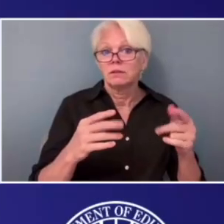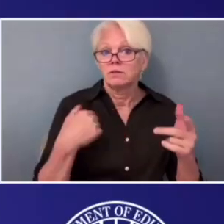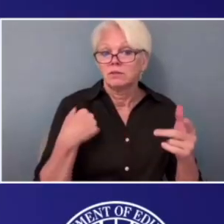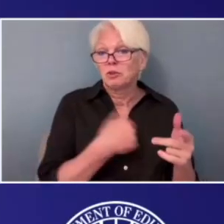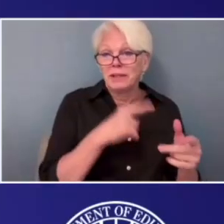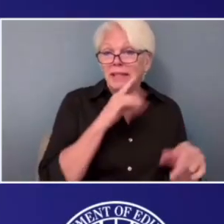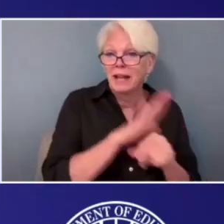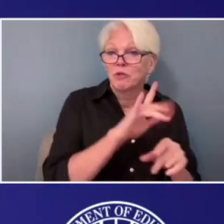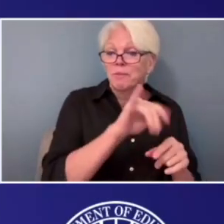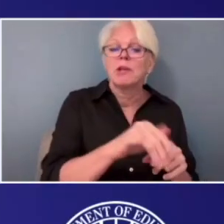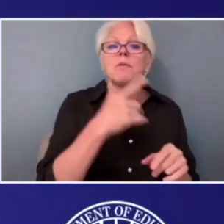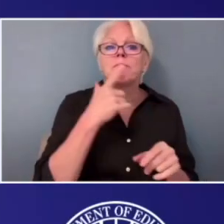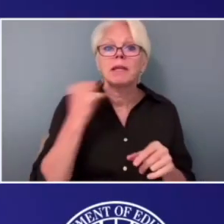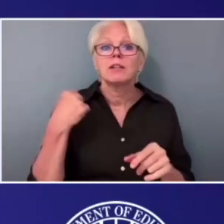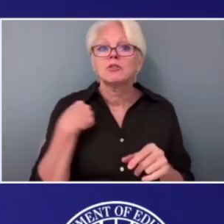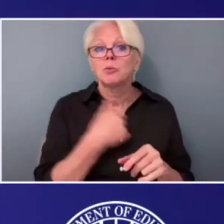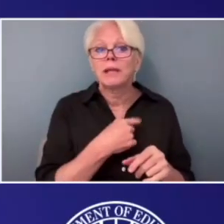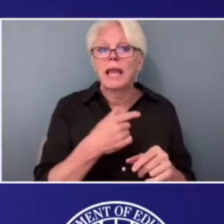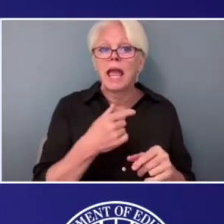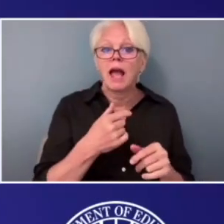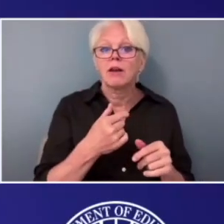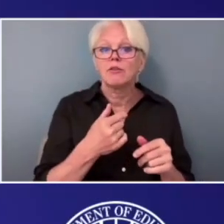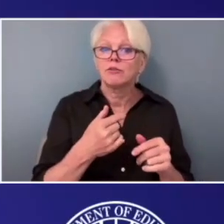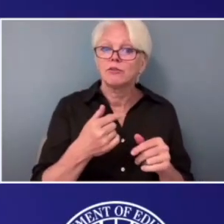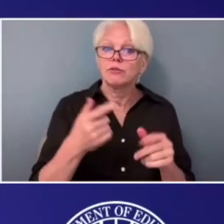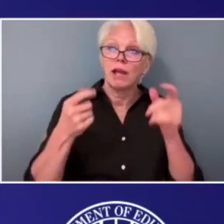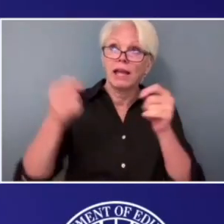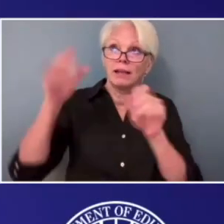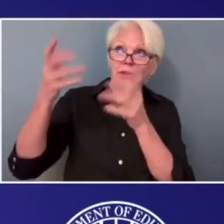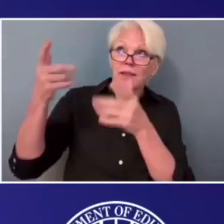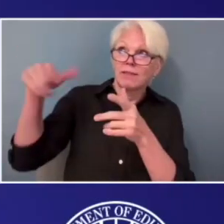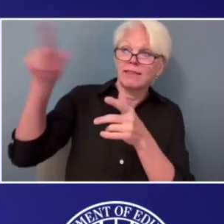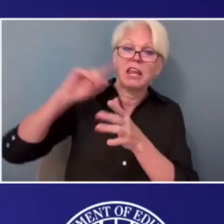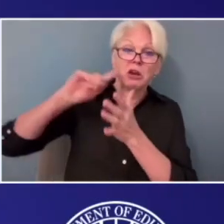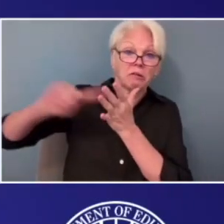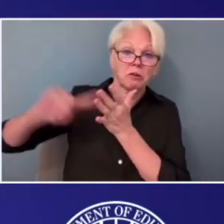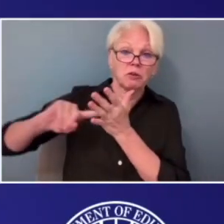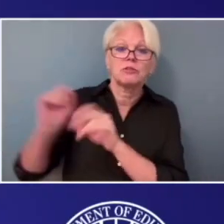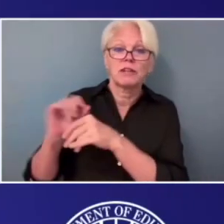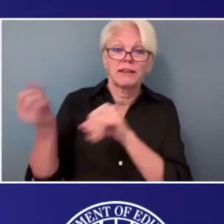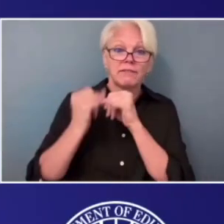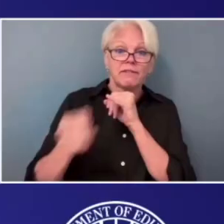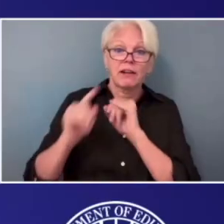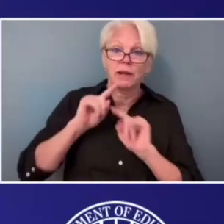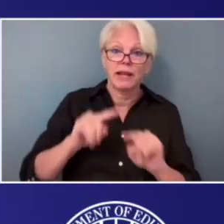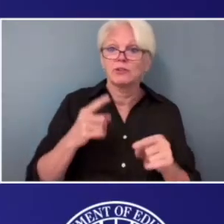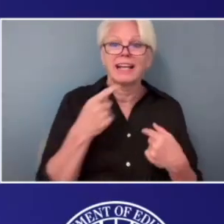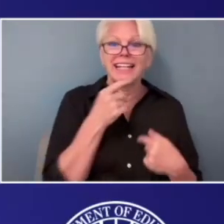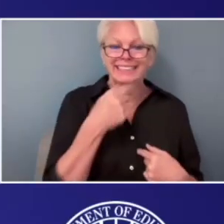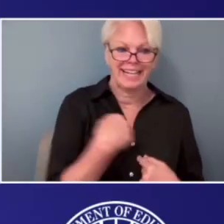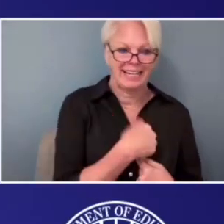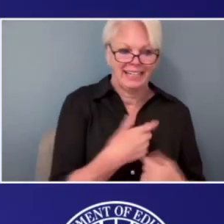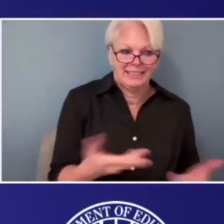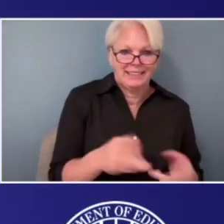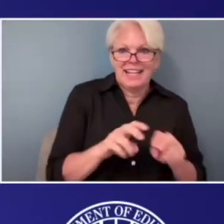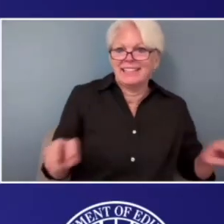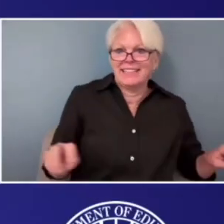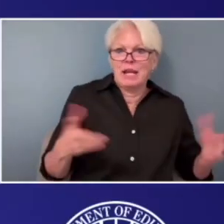that is looking to finalize that answer for us. It's not those of us sitting at the table. It's several layers above us.